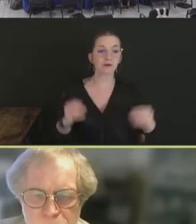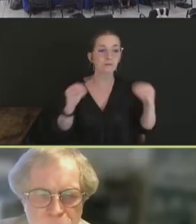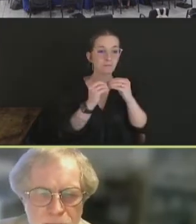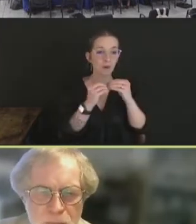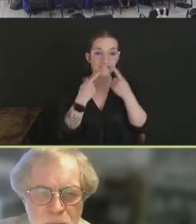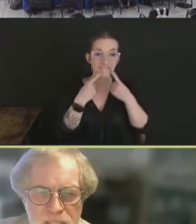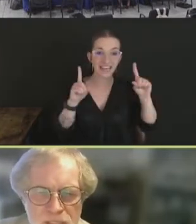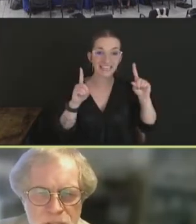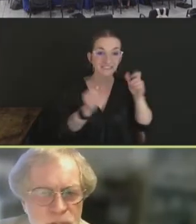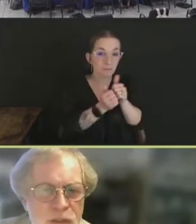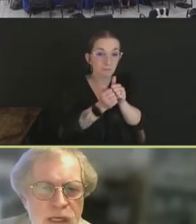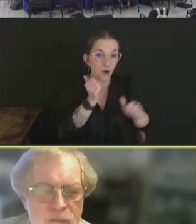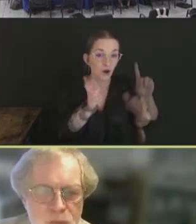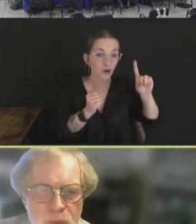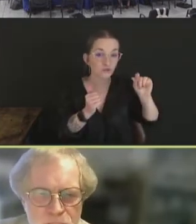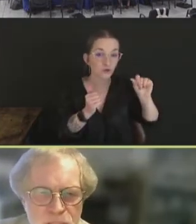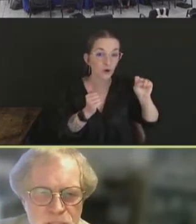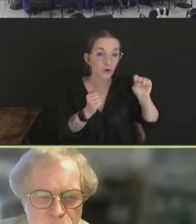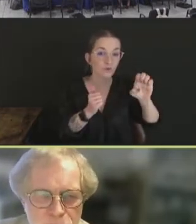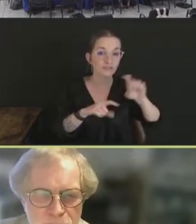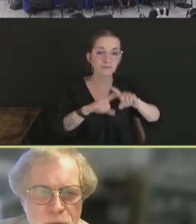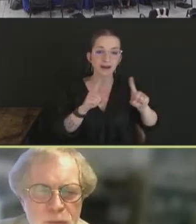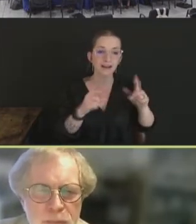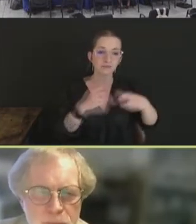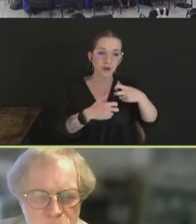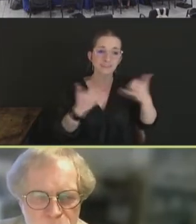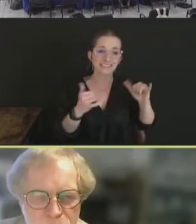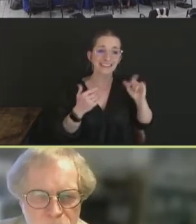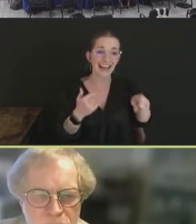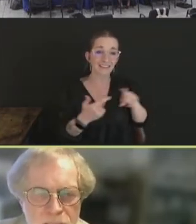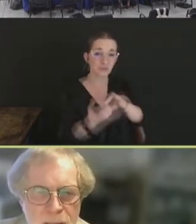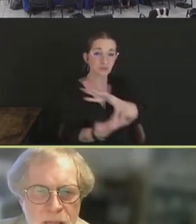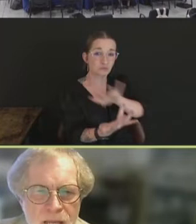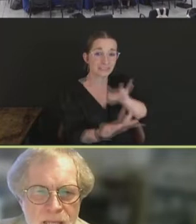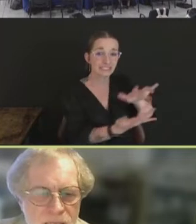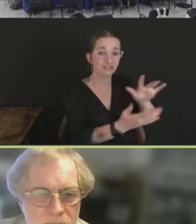But the problem was, you still have to reach the children who weren't being reached in